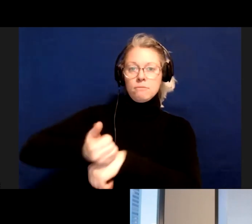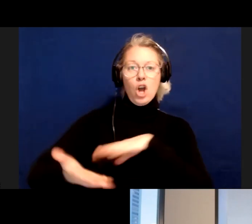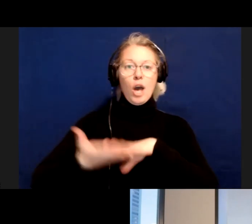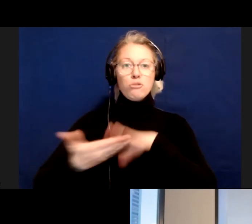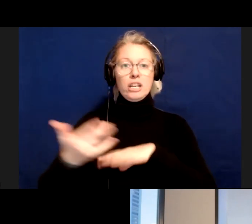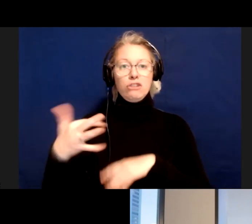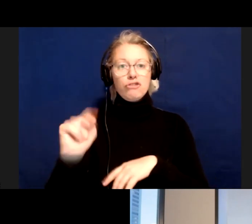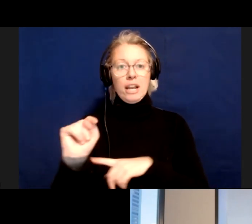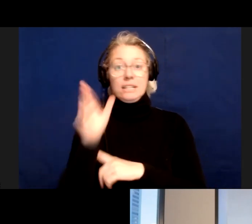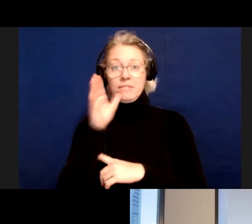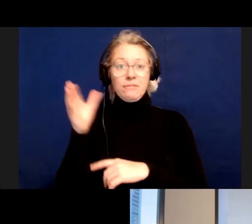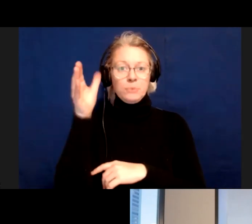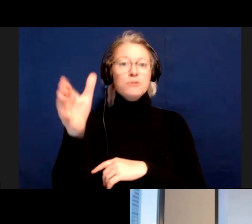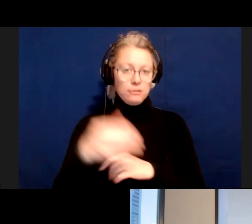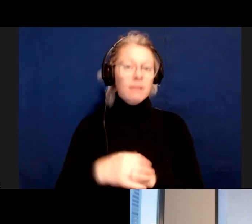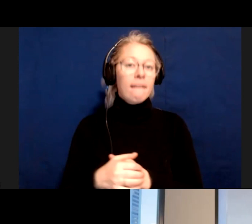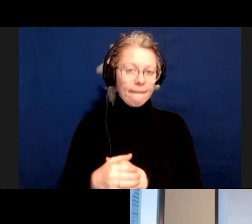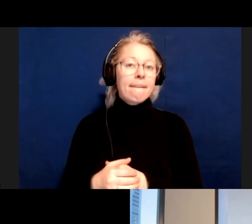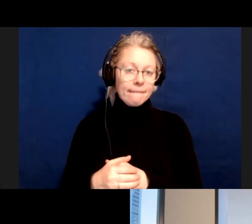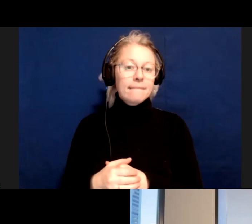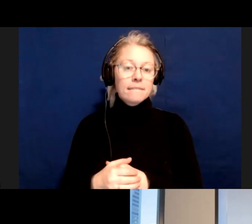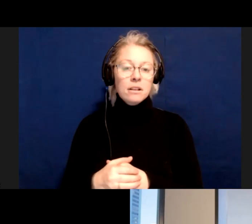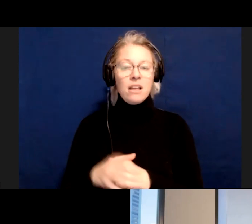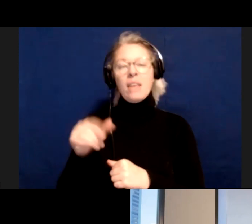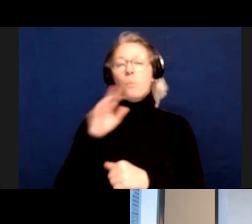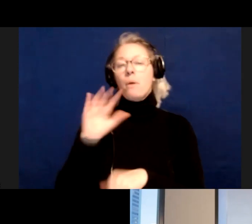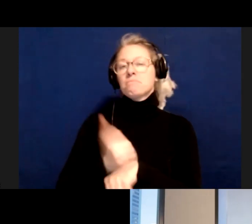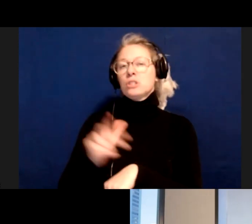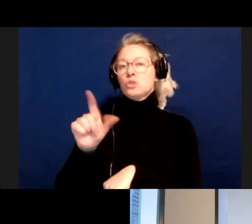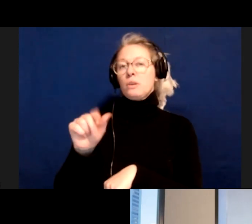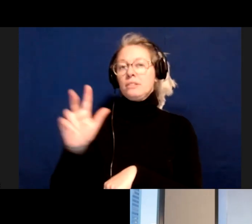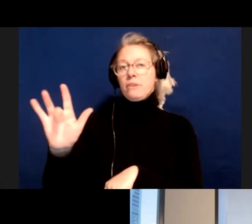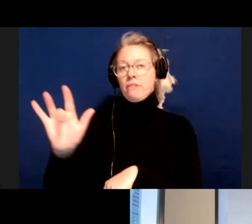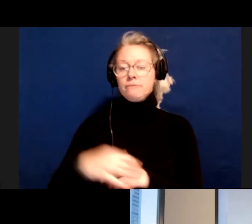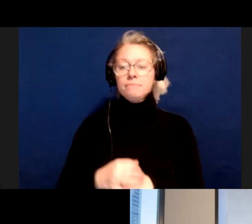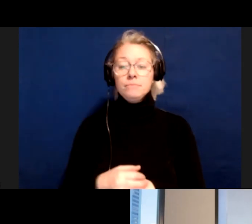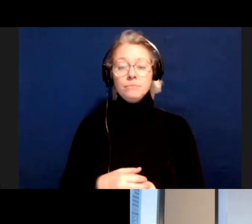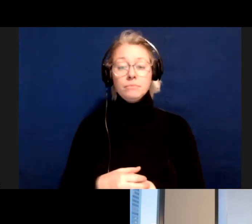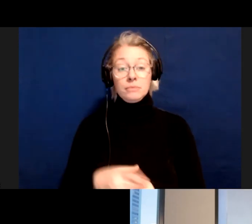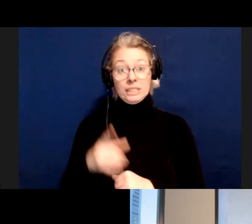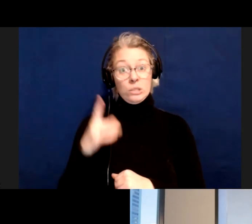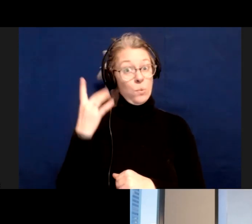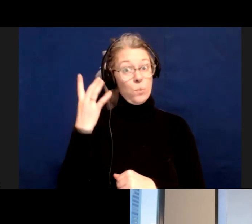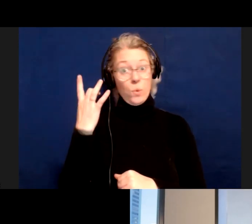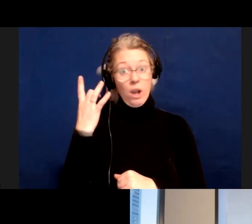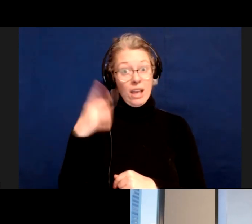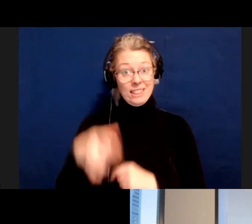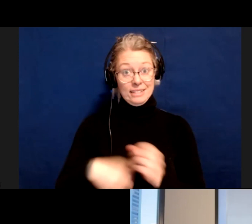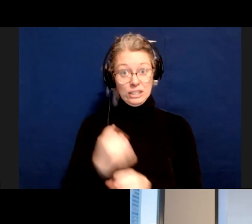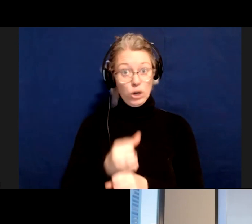with the community for 2025. The reason that we didn't introduce it again this year for